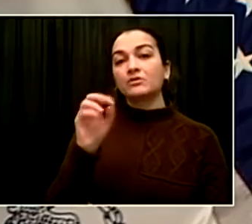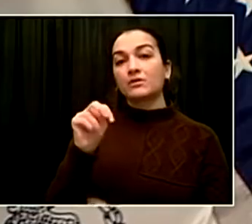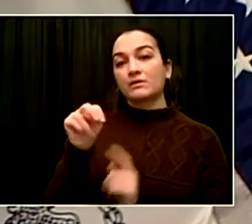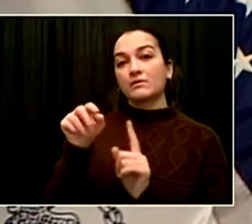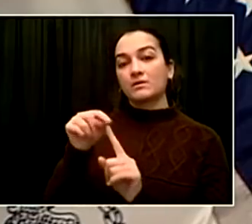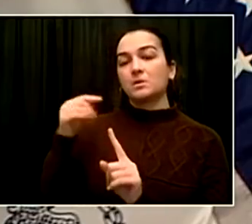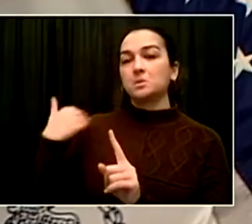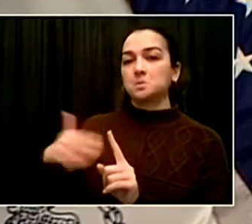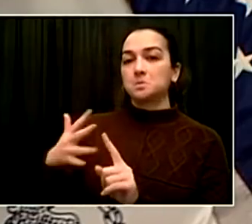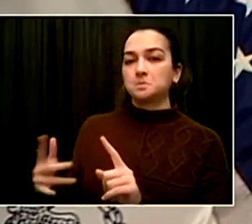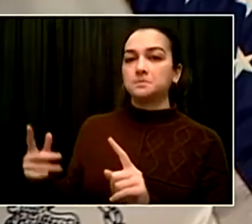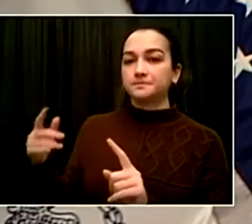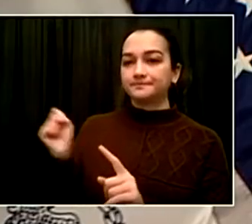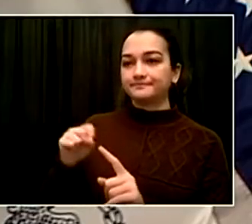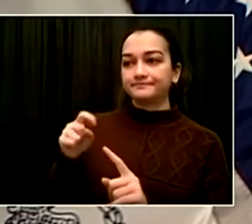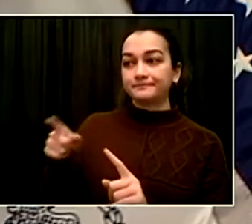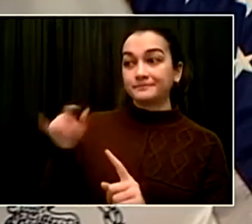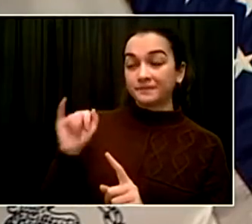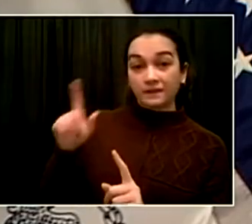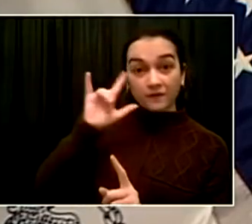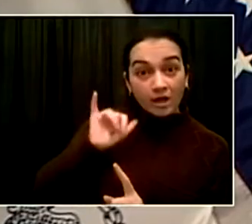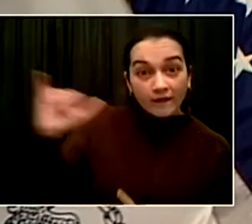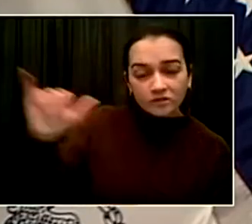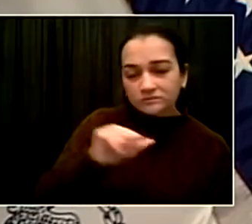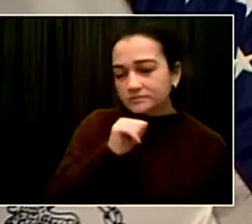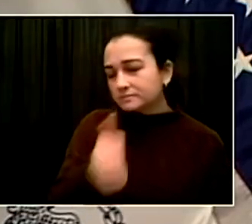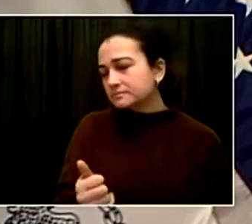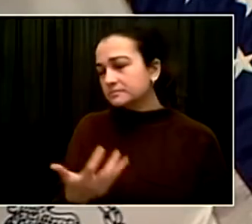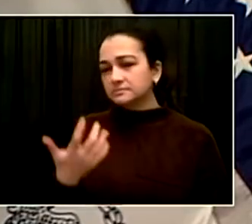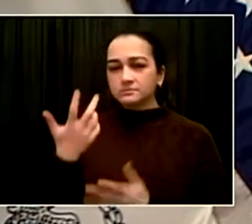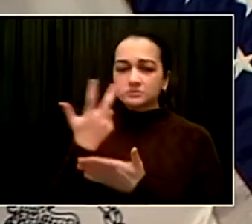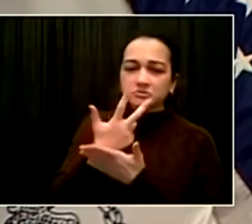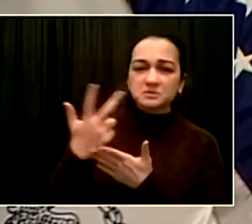THIS WILL BE A TOUGH AND CHALLENGING FEW WEEKS, ELIZABETH.